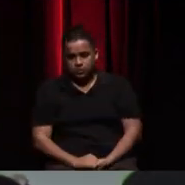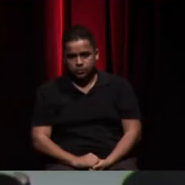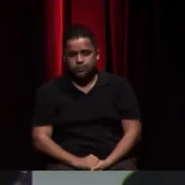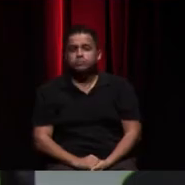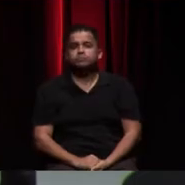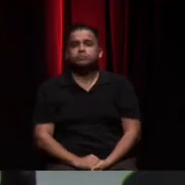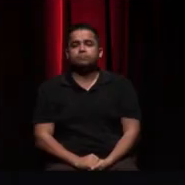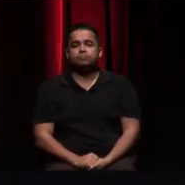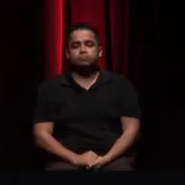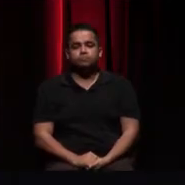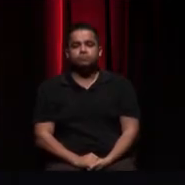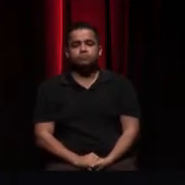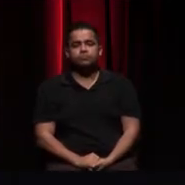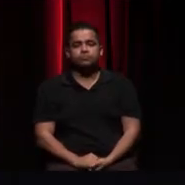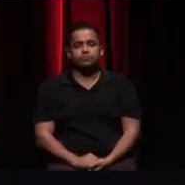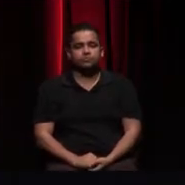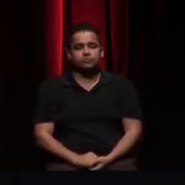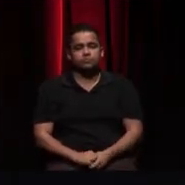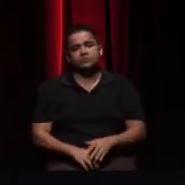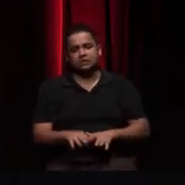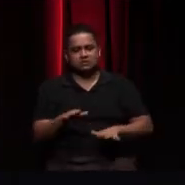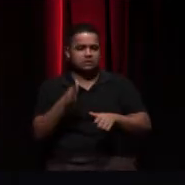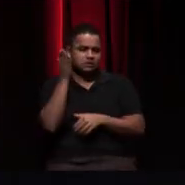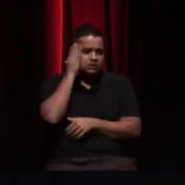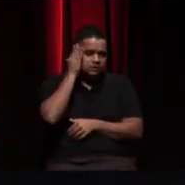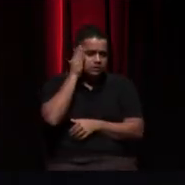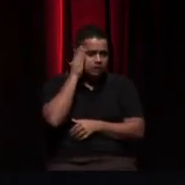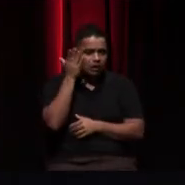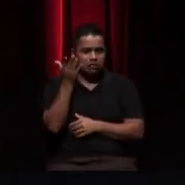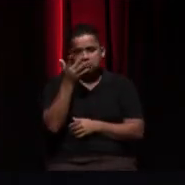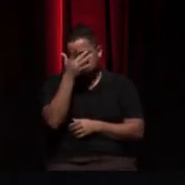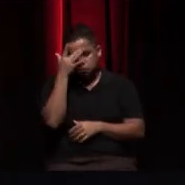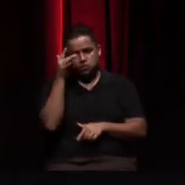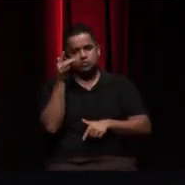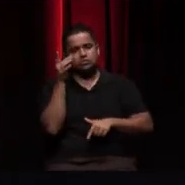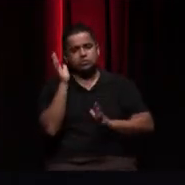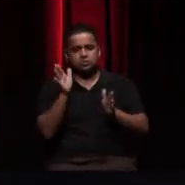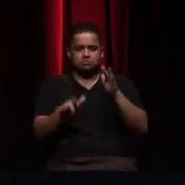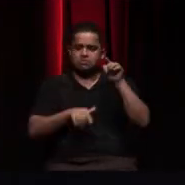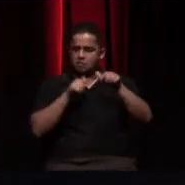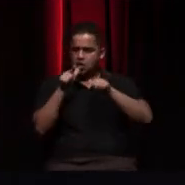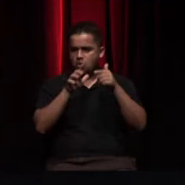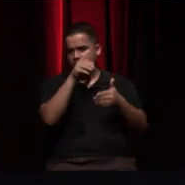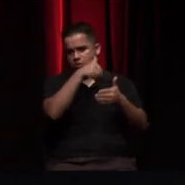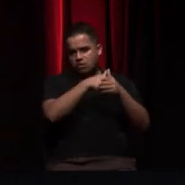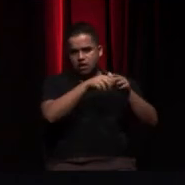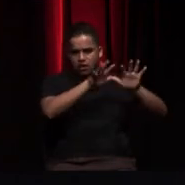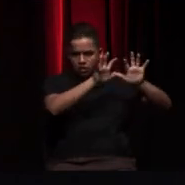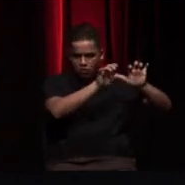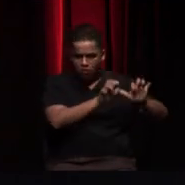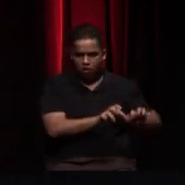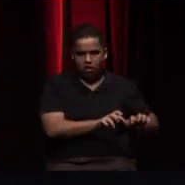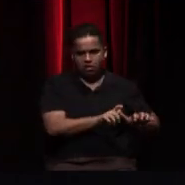Frequently, we know... whoever worked in a newsroom, I guess many of you here